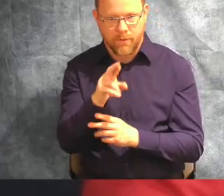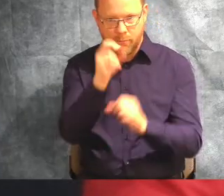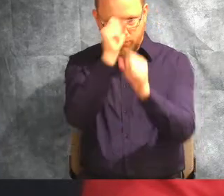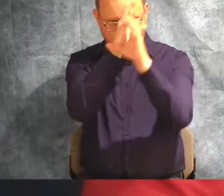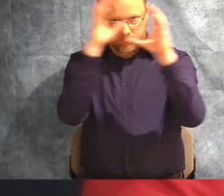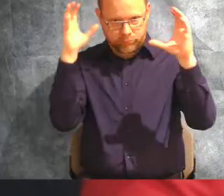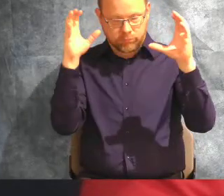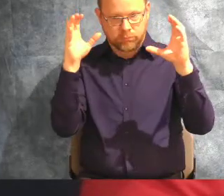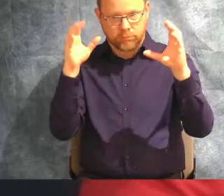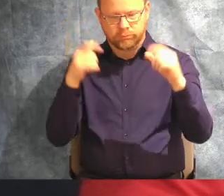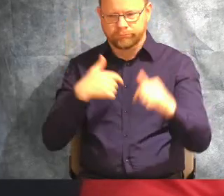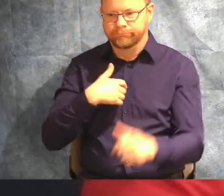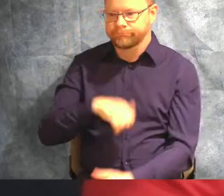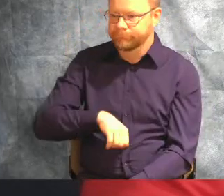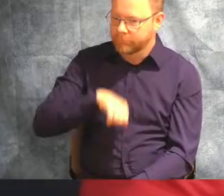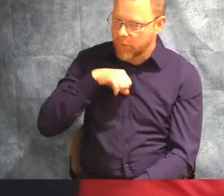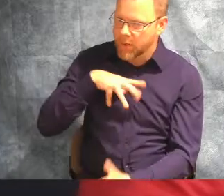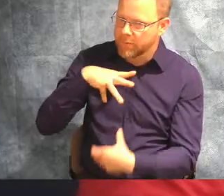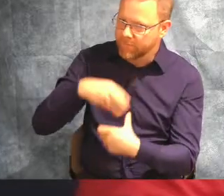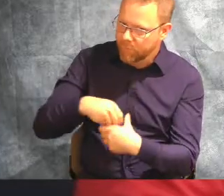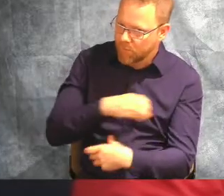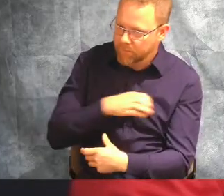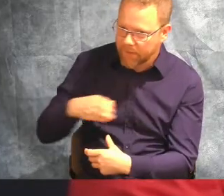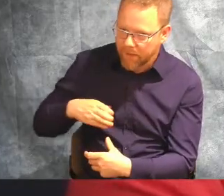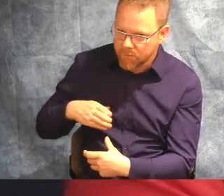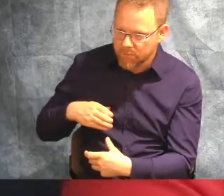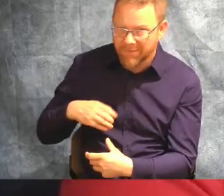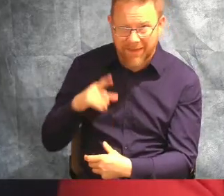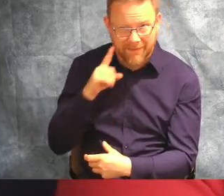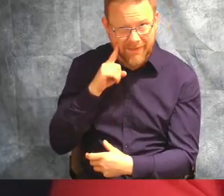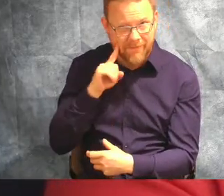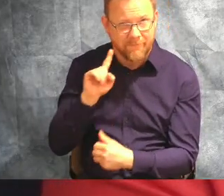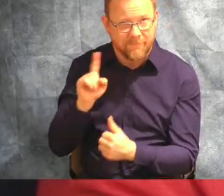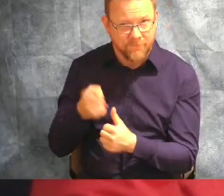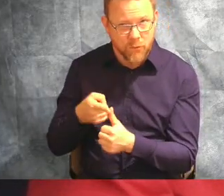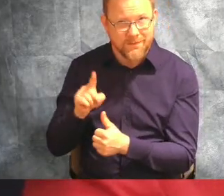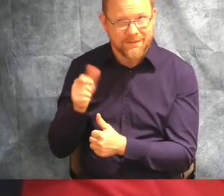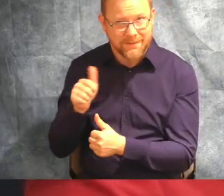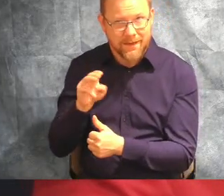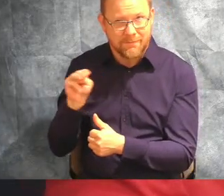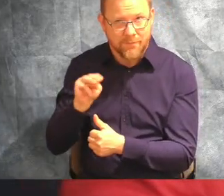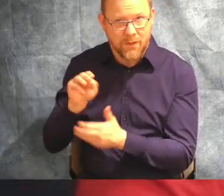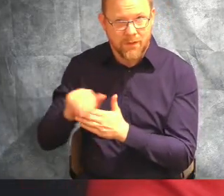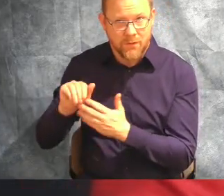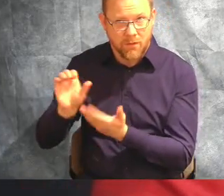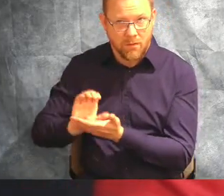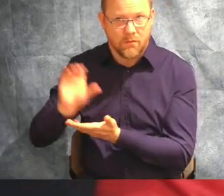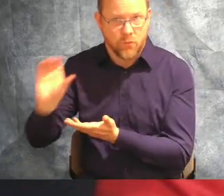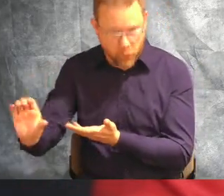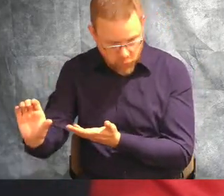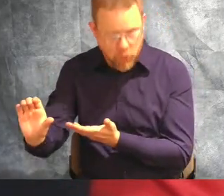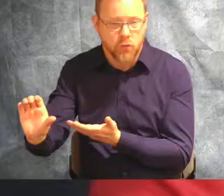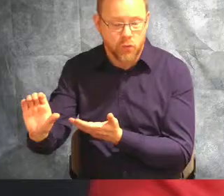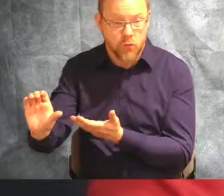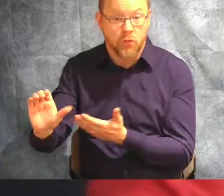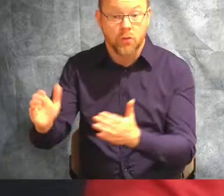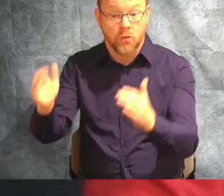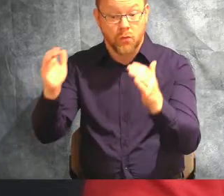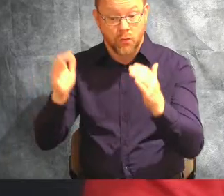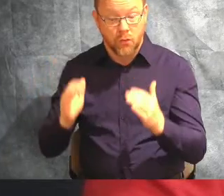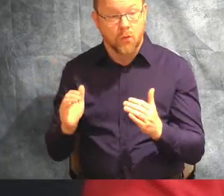I was proud to be on the council, I think we put up the first $10 million. Then at the tourism we